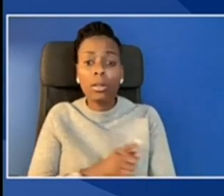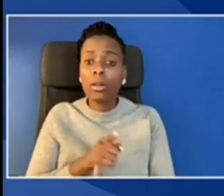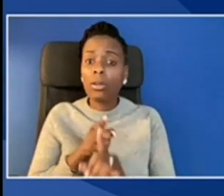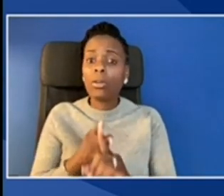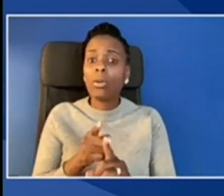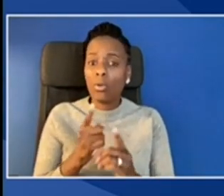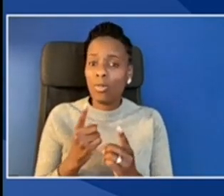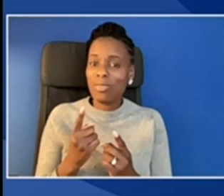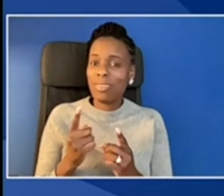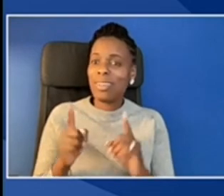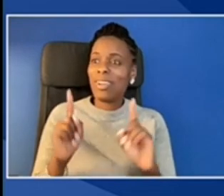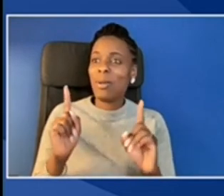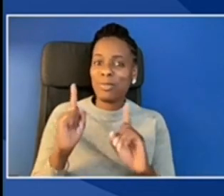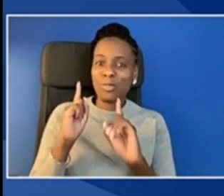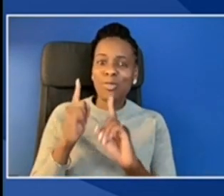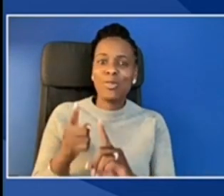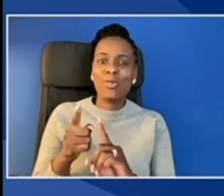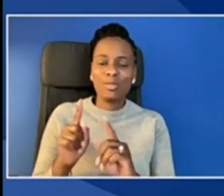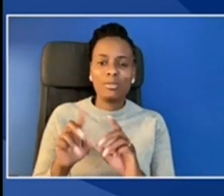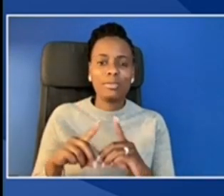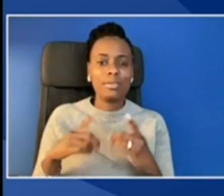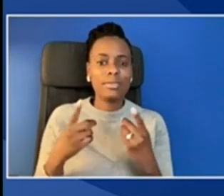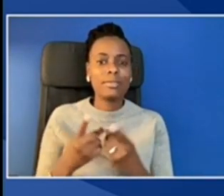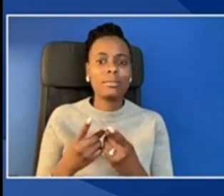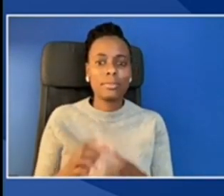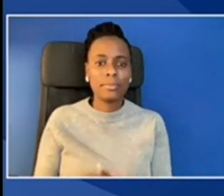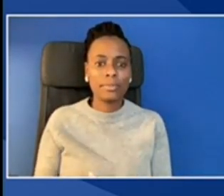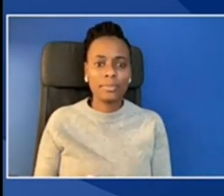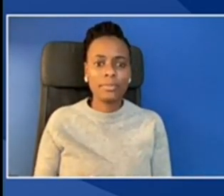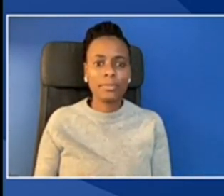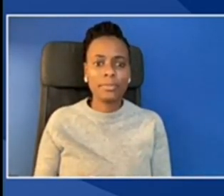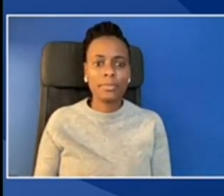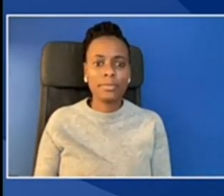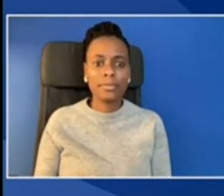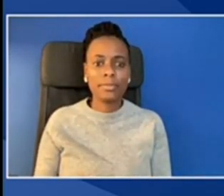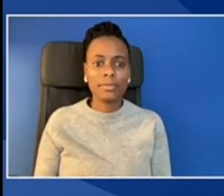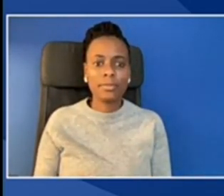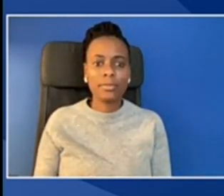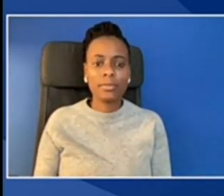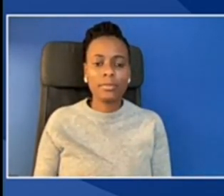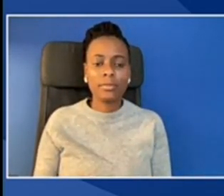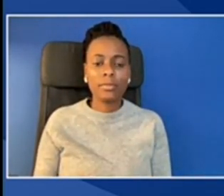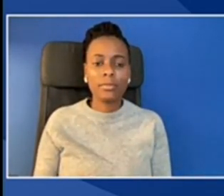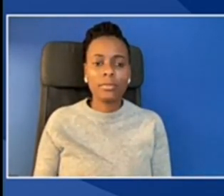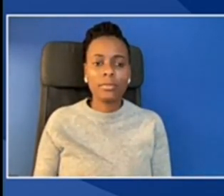of the Department and what they're trying to achieve through this rulemaking